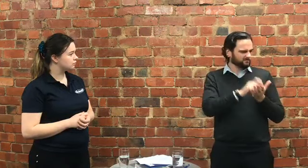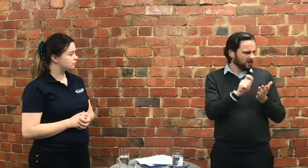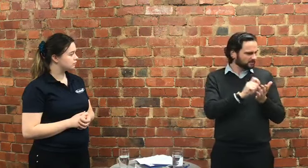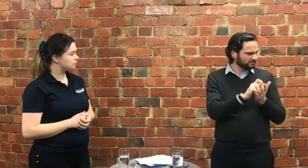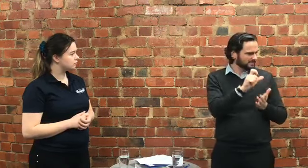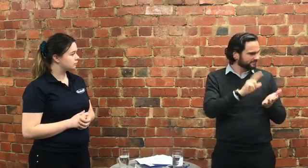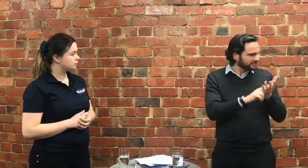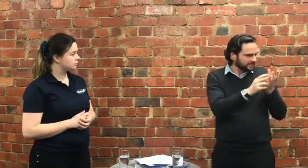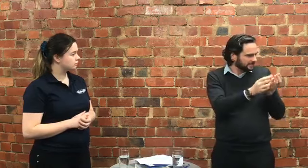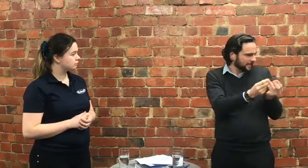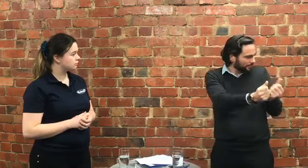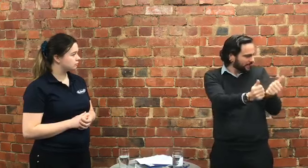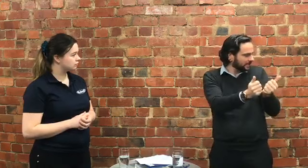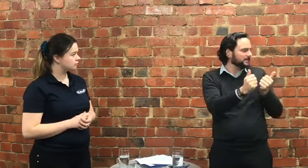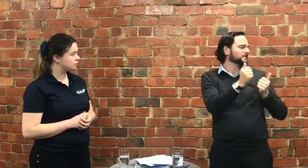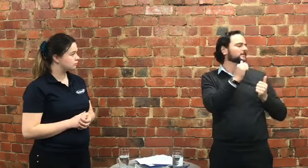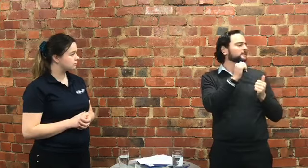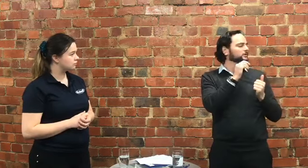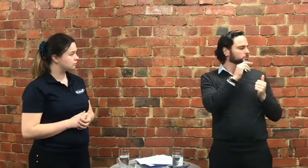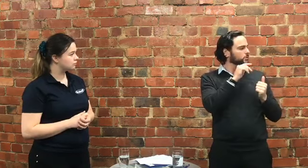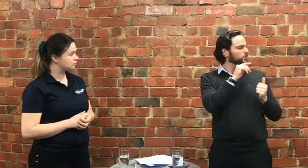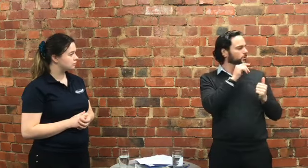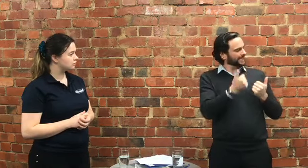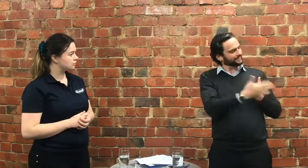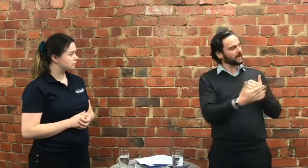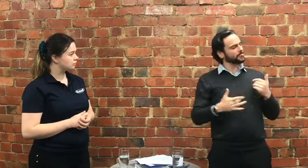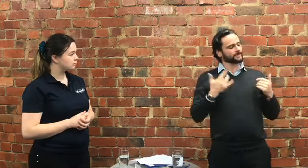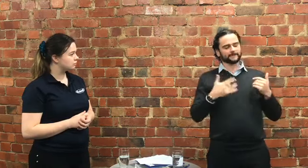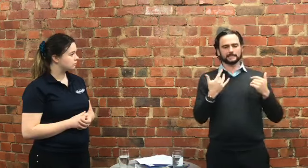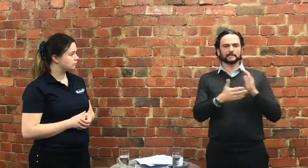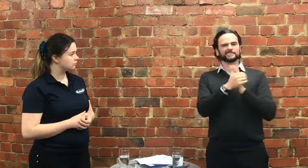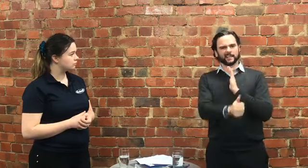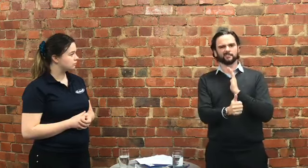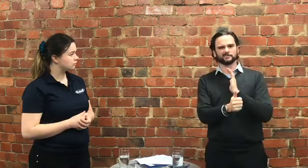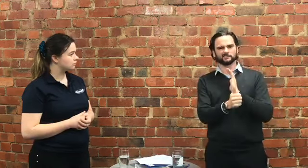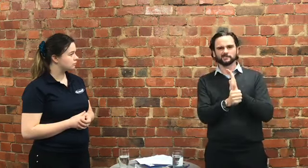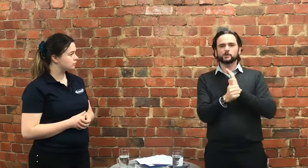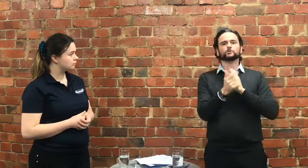how to become professional, how to develop their own skills, for instance,